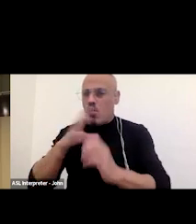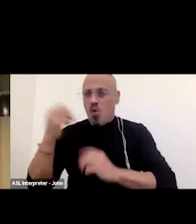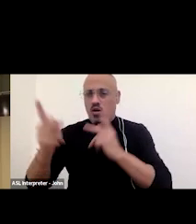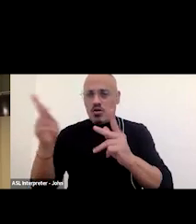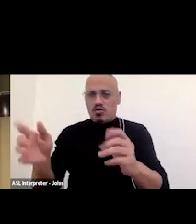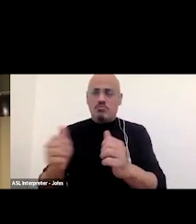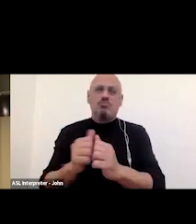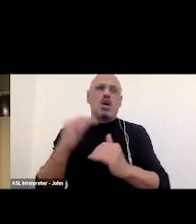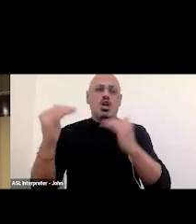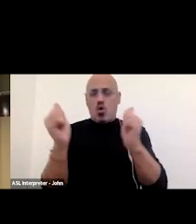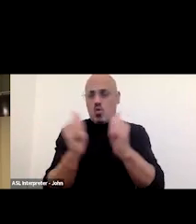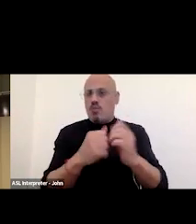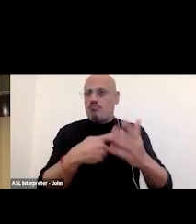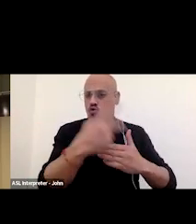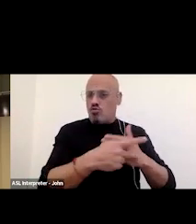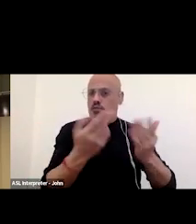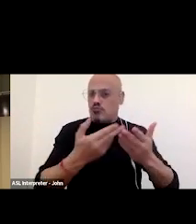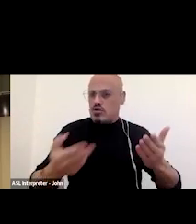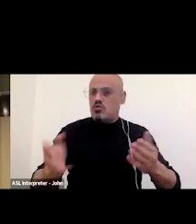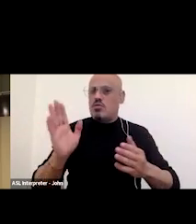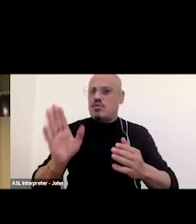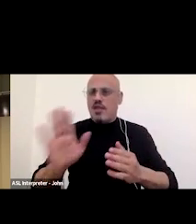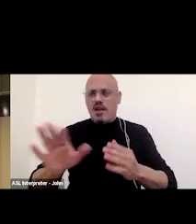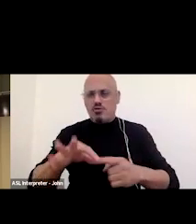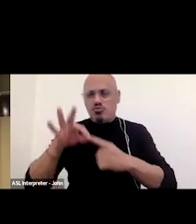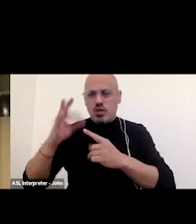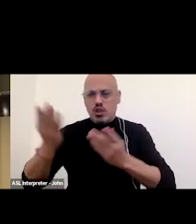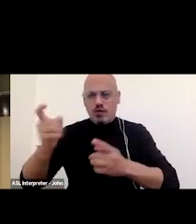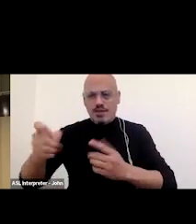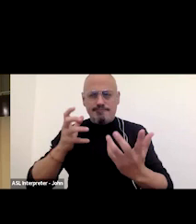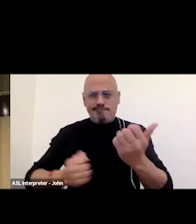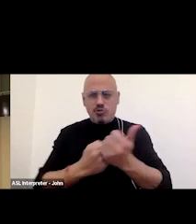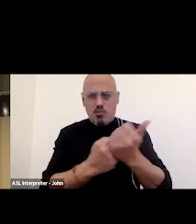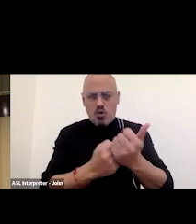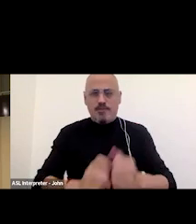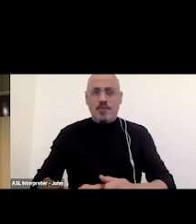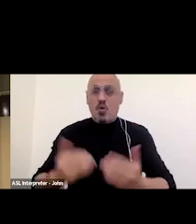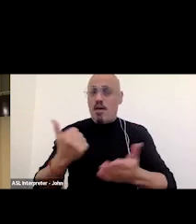and resources to support their unique service needs. So to help us reach these objectives,